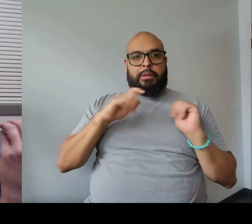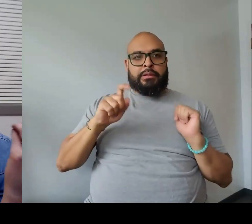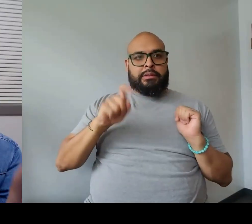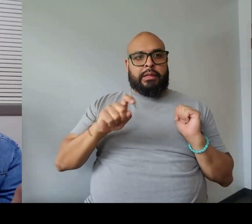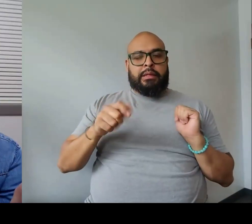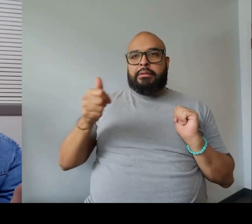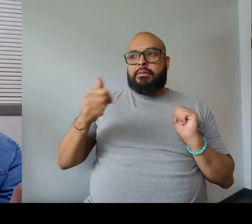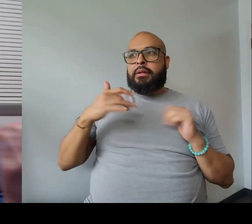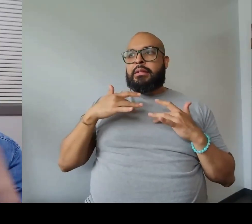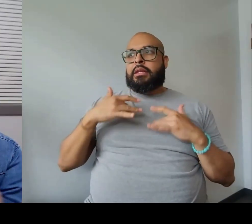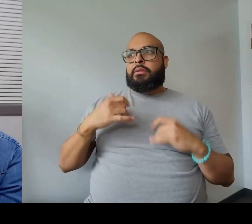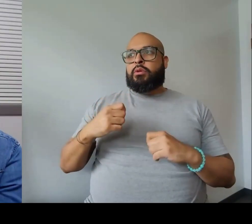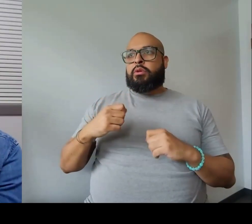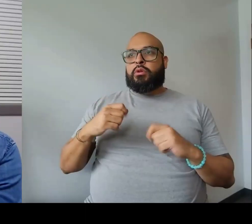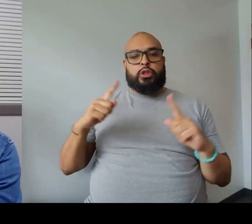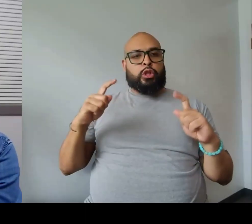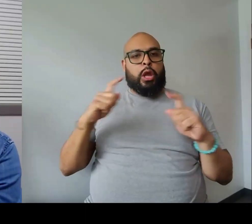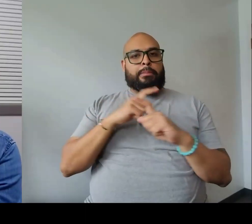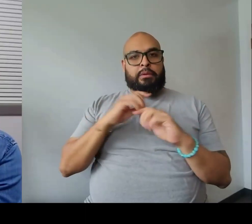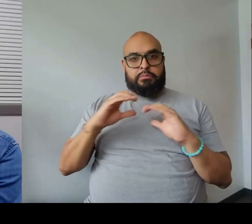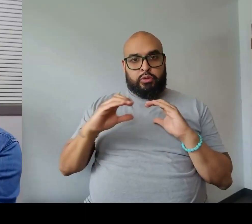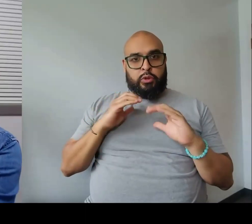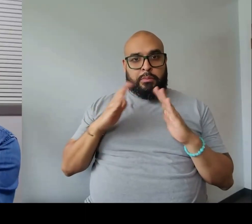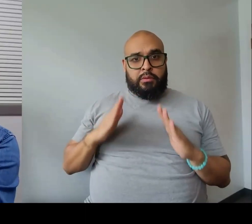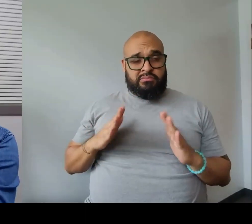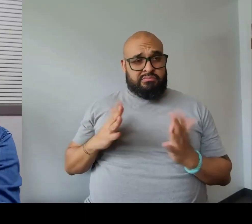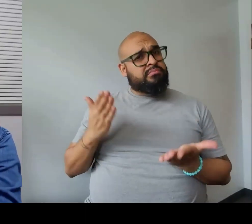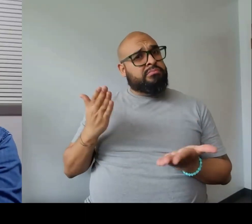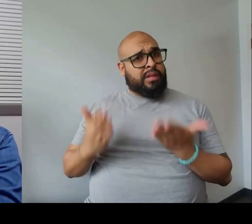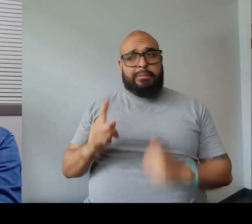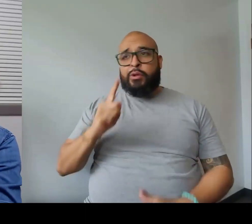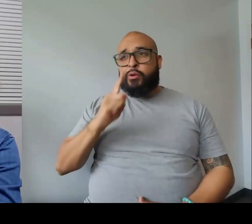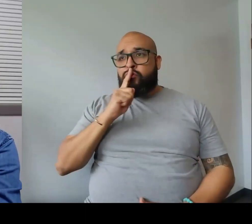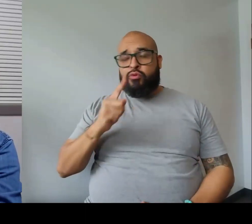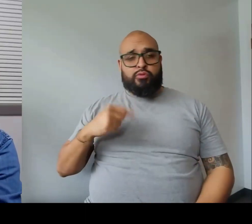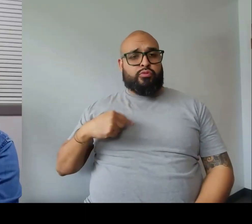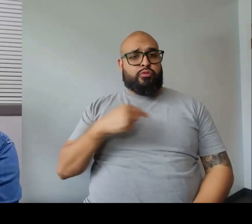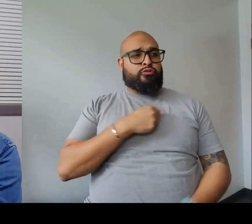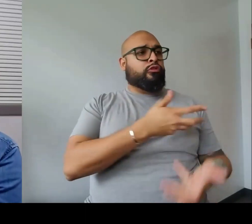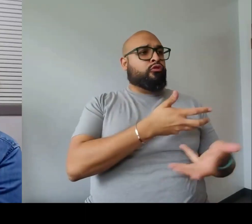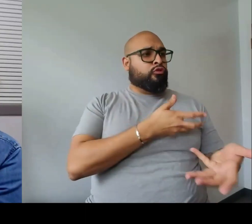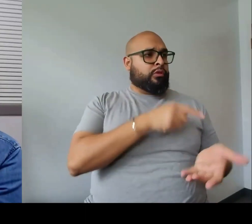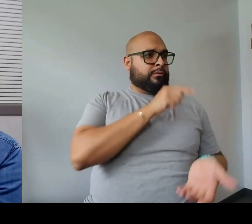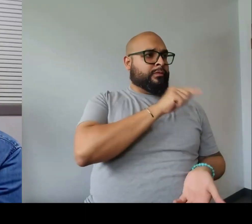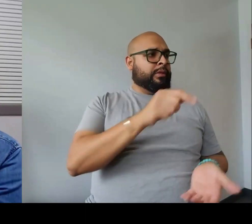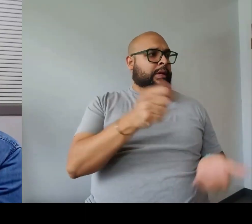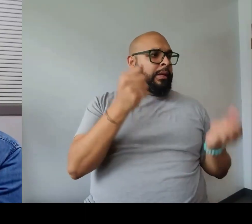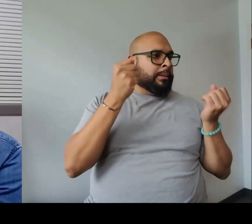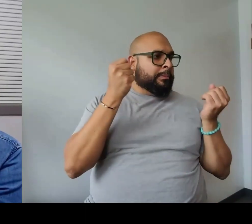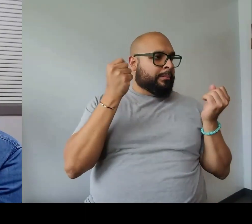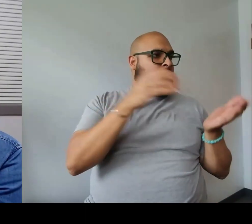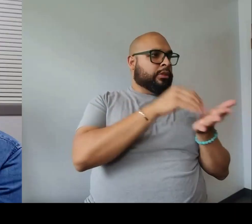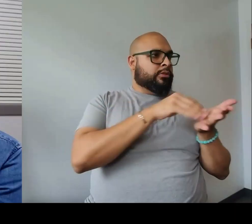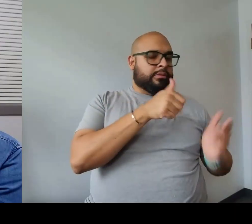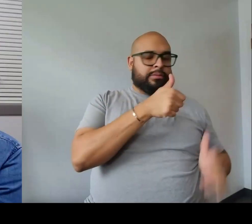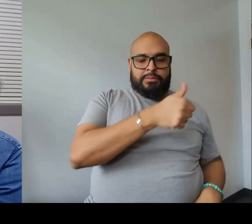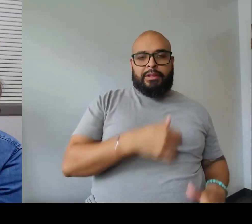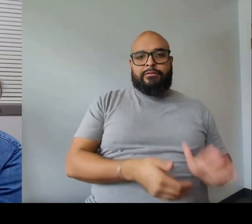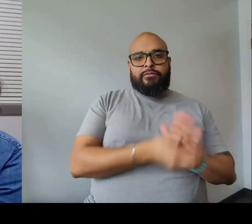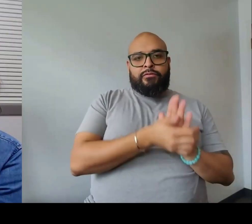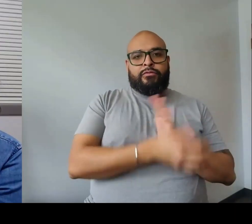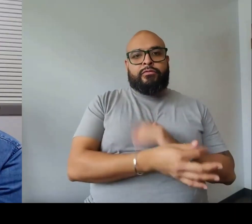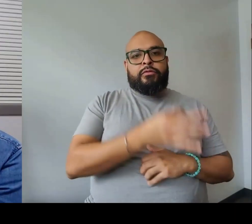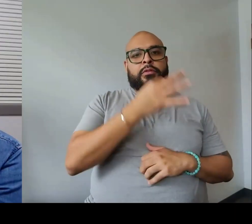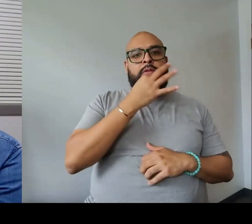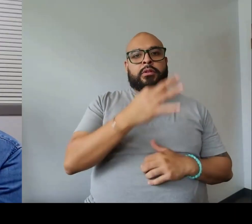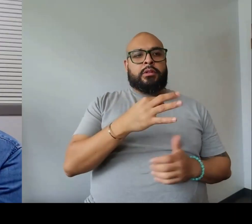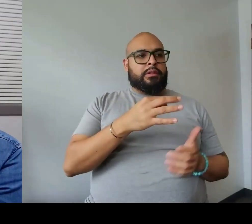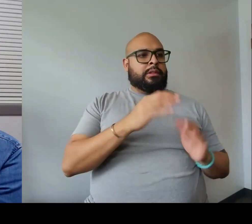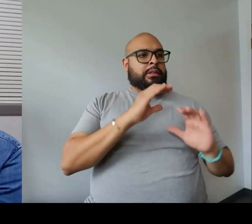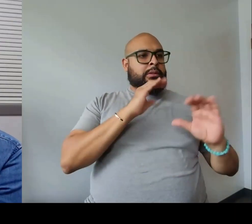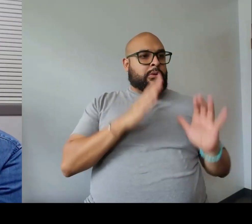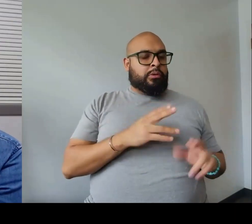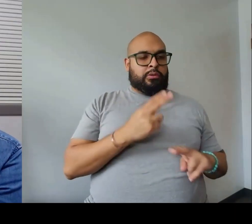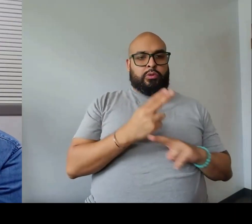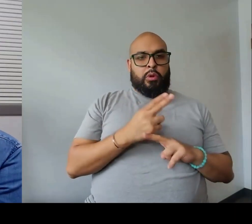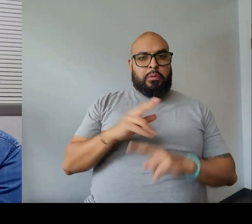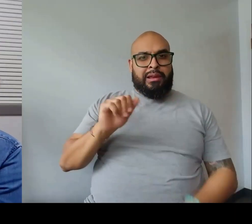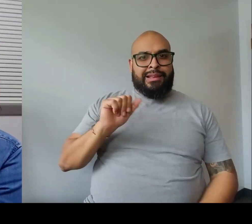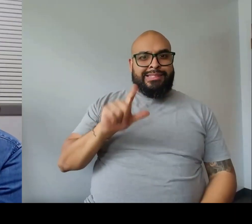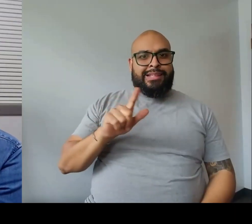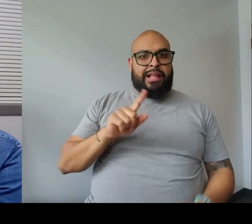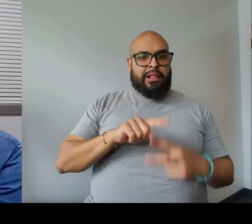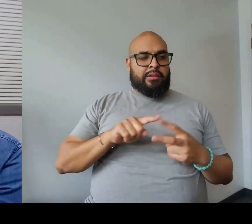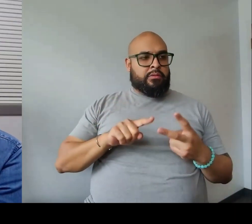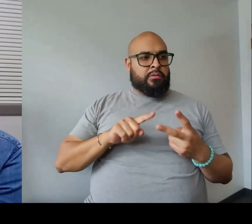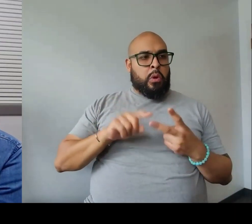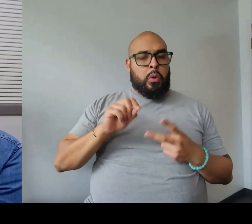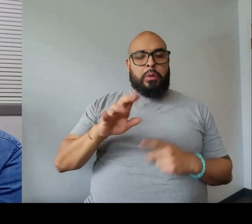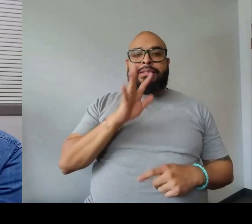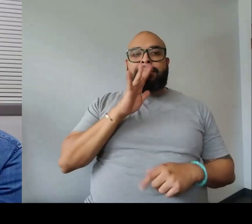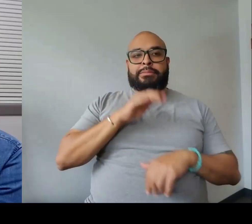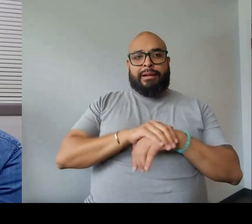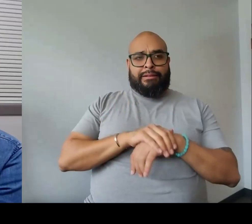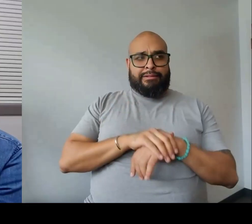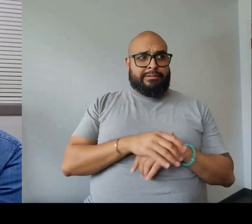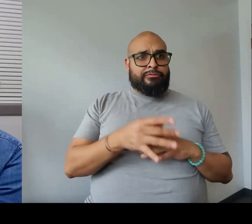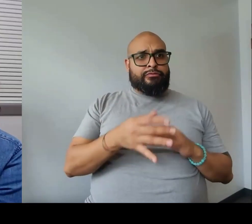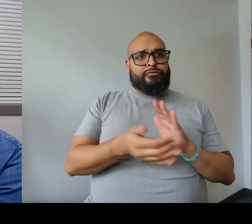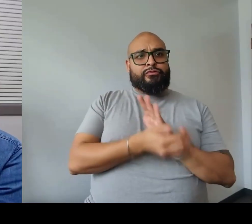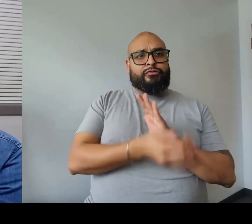And while that may be true, we also work with a lot of students who we would call proficient communicators, meaning they're using American Sign Language and or spoken English proficiently alongside their